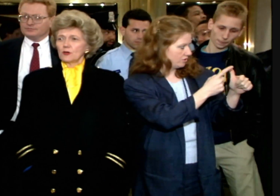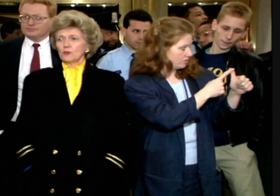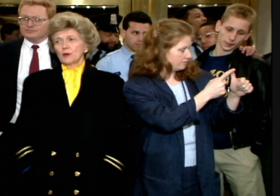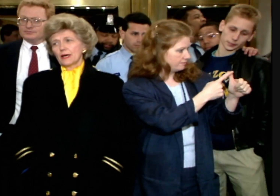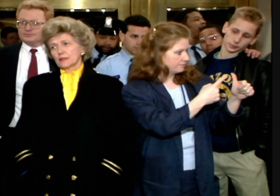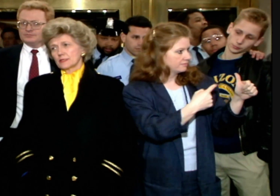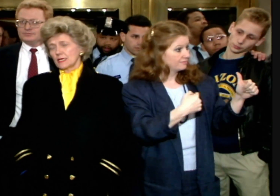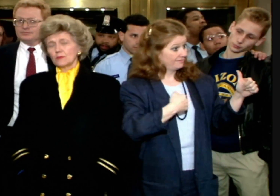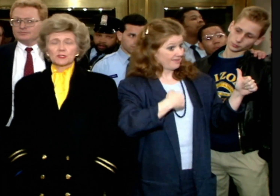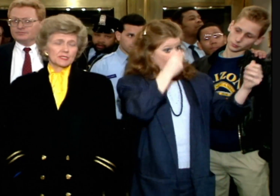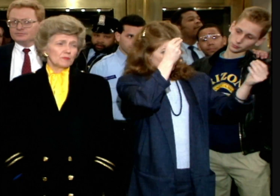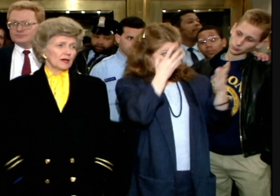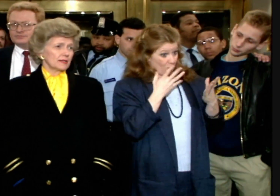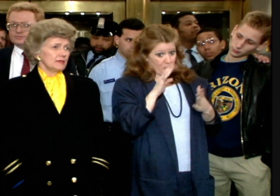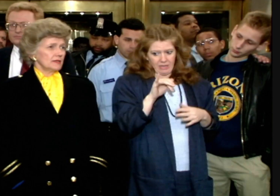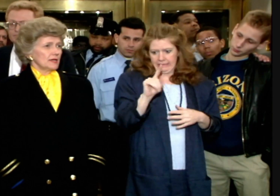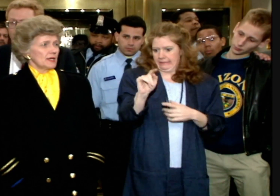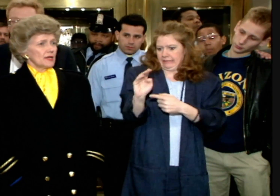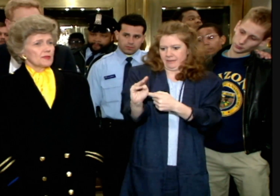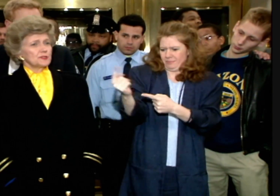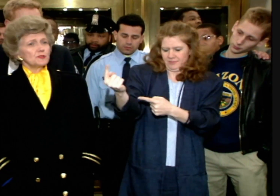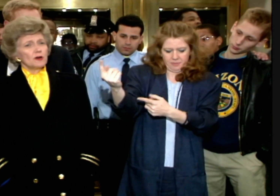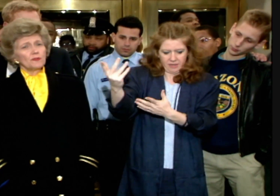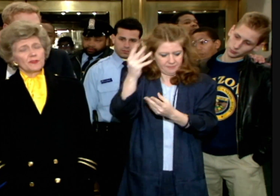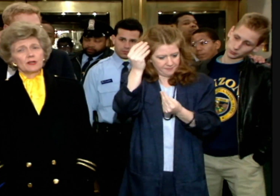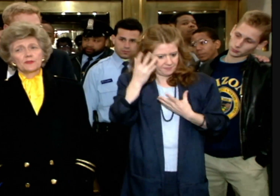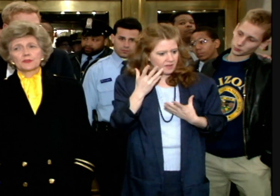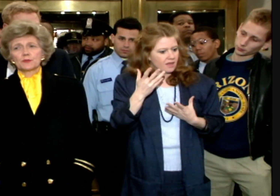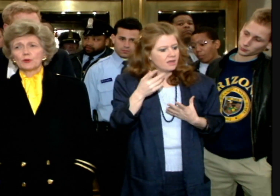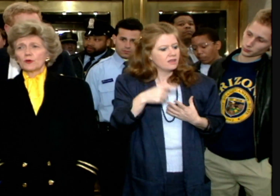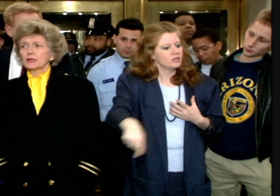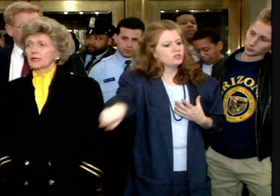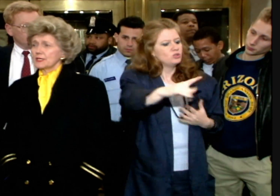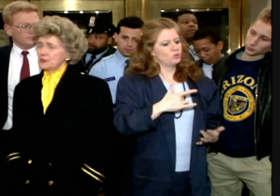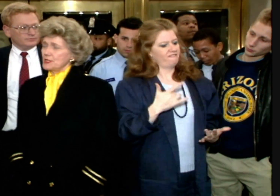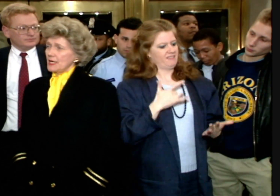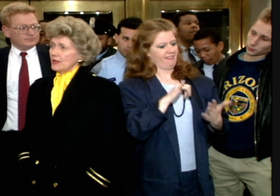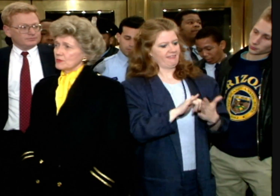I was told by somebody that you all felt that the Board let you down